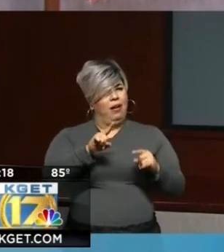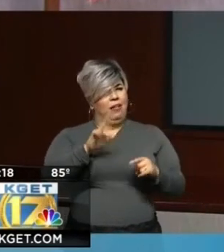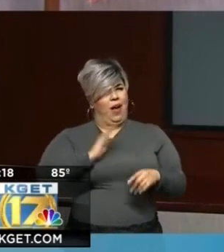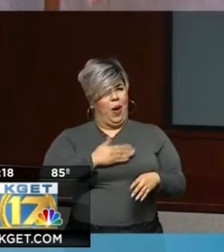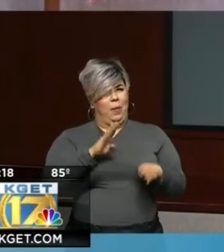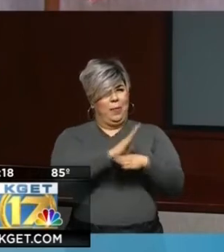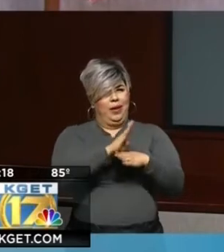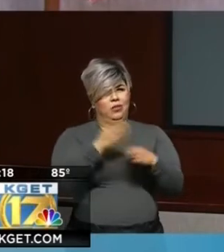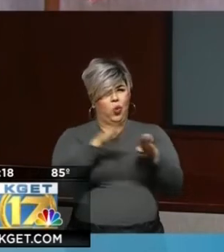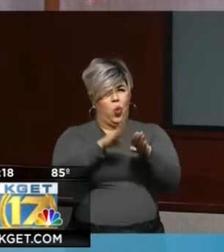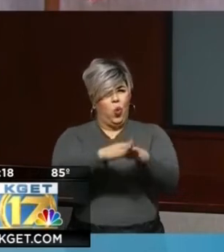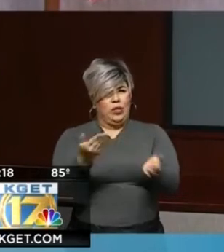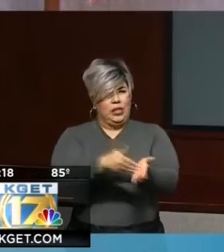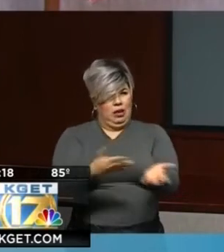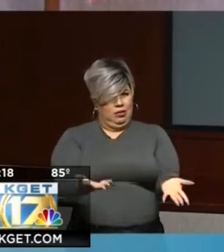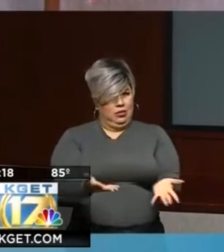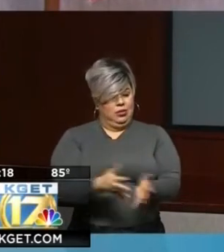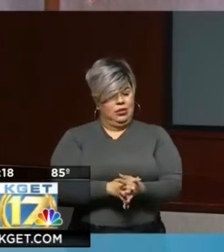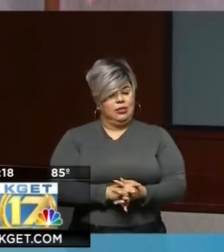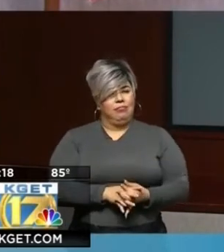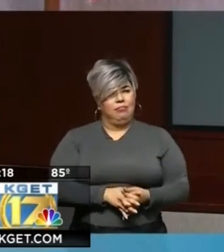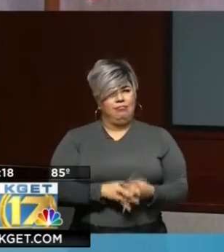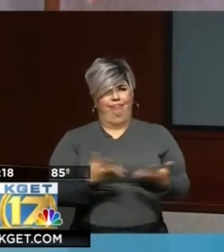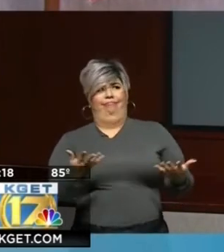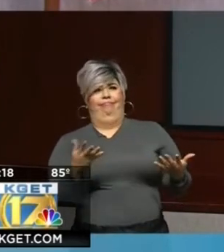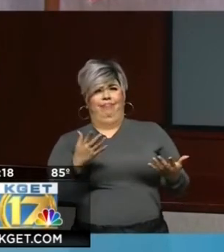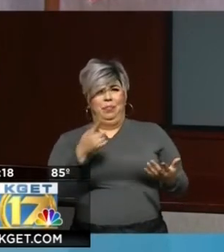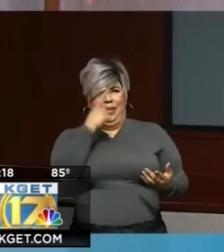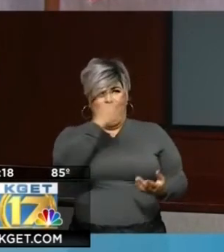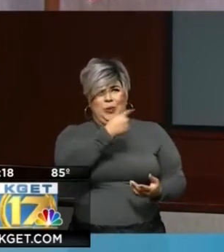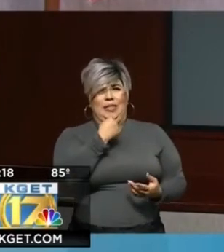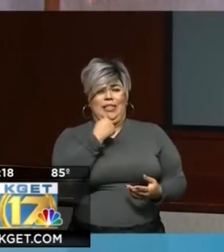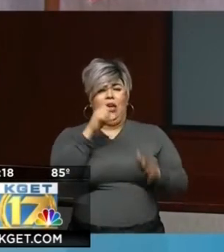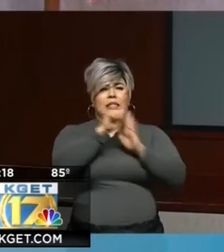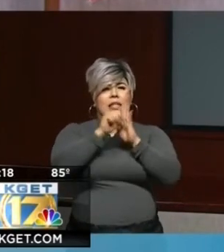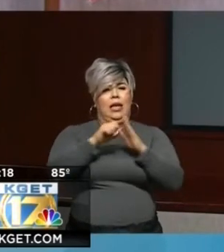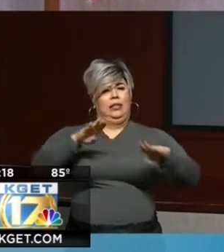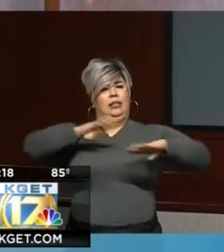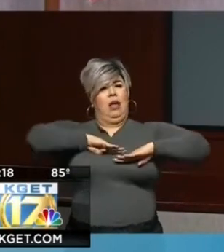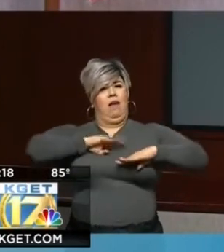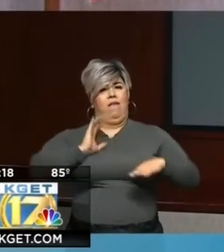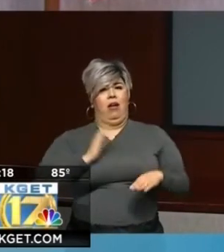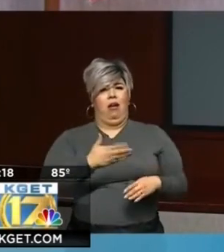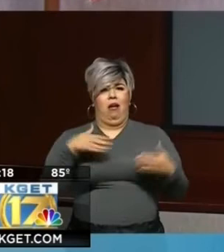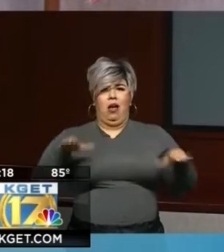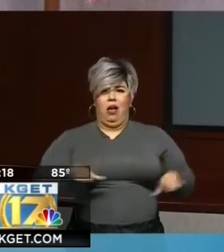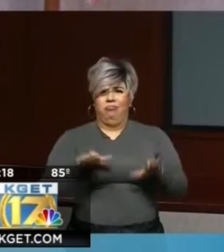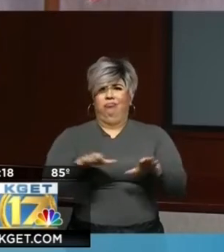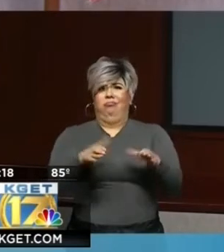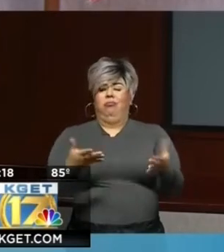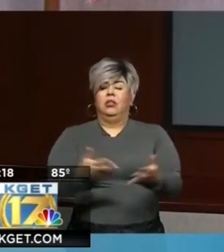SPECIFICALLY THEN? Reporter: WHY DOES KERN COUNTY HAS TO SCALE BACK ON ITS